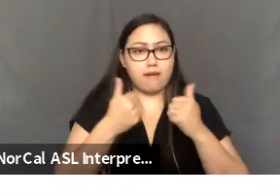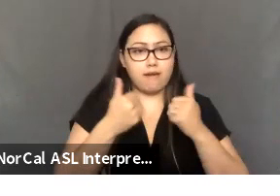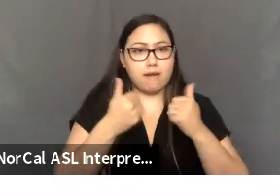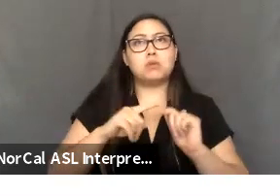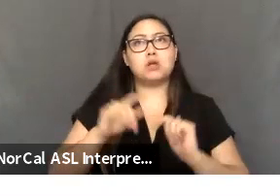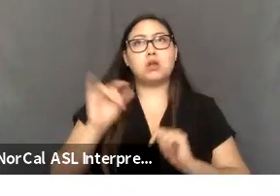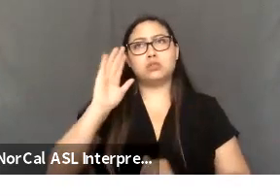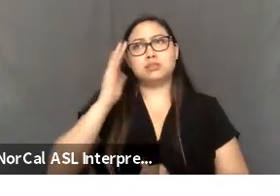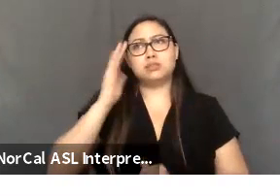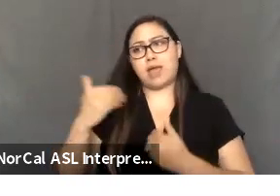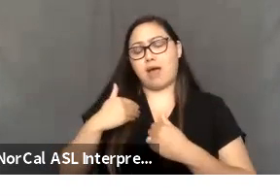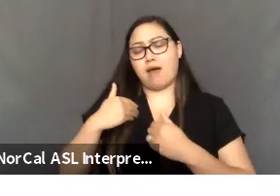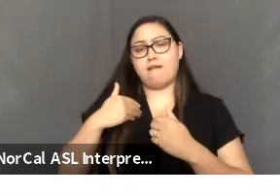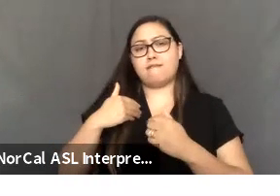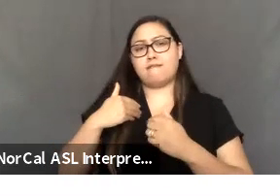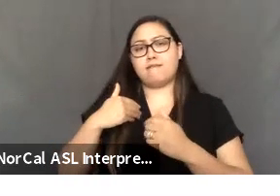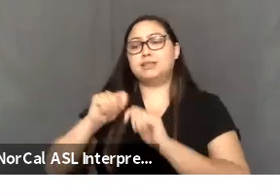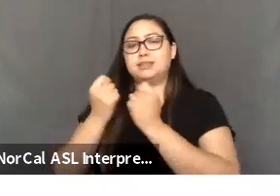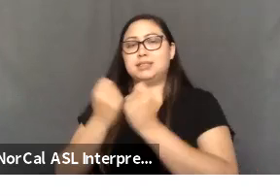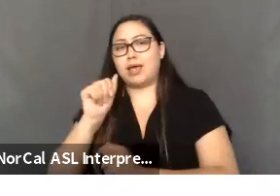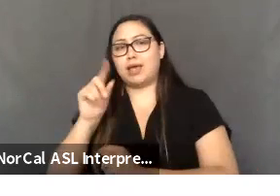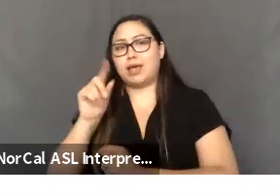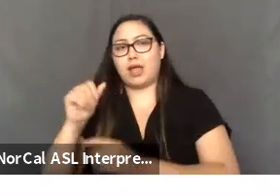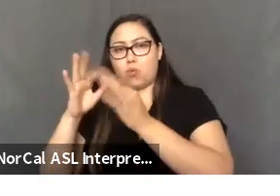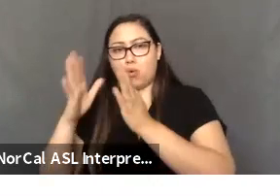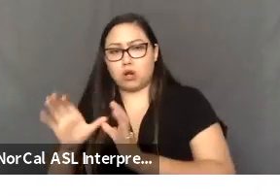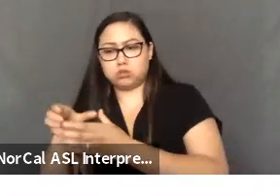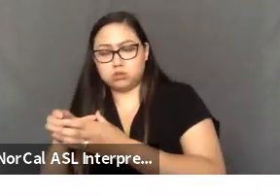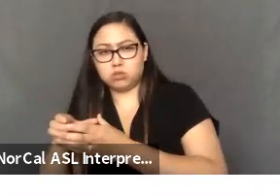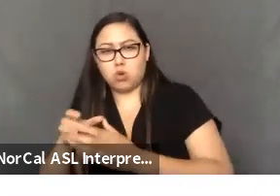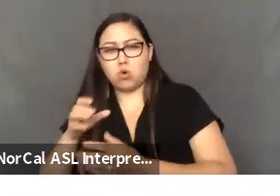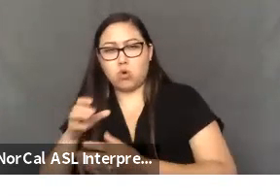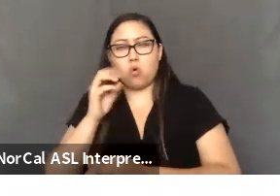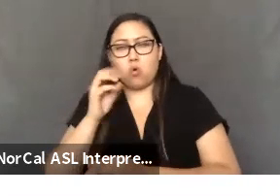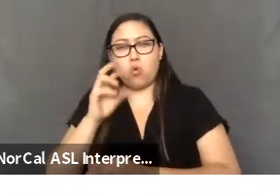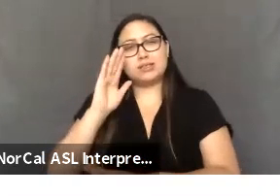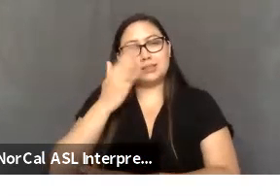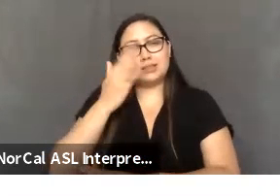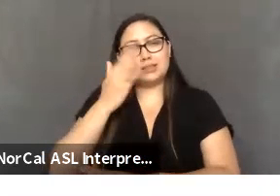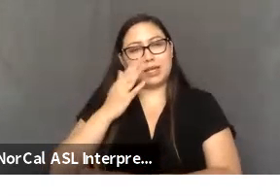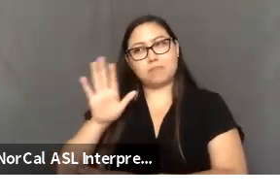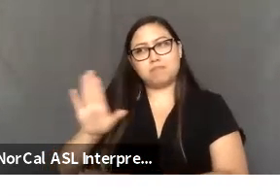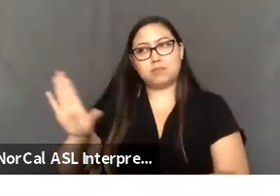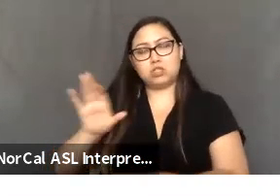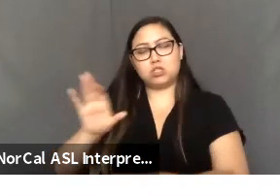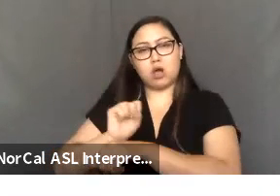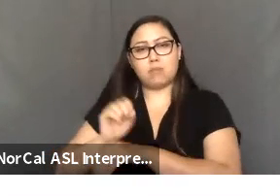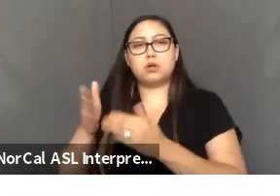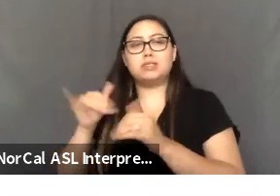team of ADA coordinators or what seems to be ADA coordinators. And as one individual described,